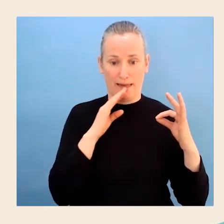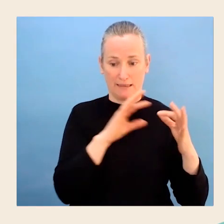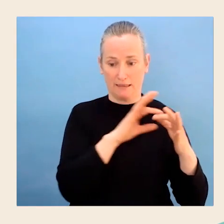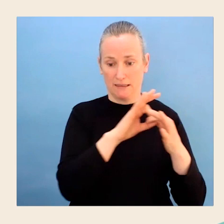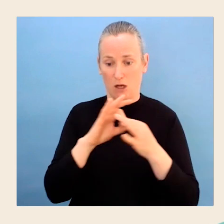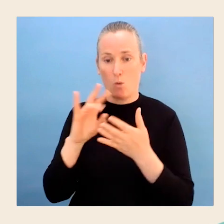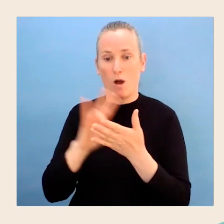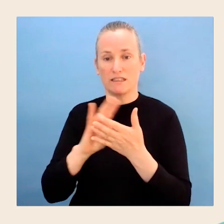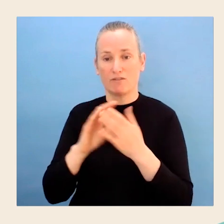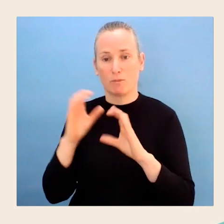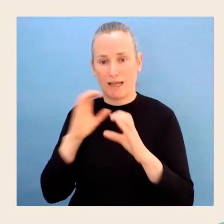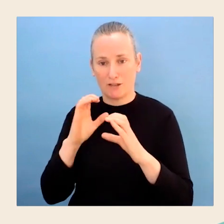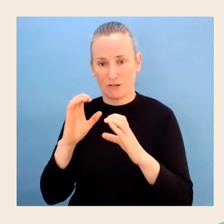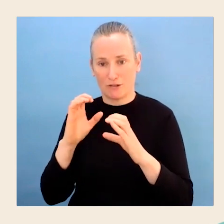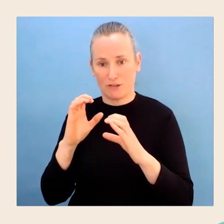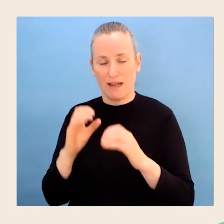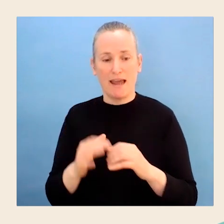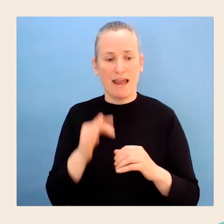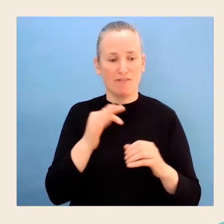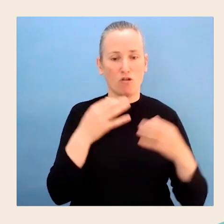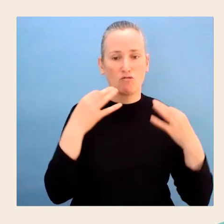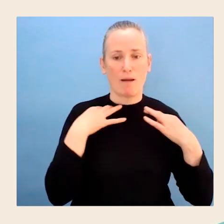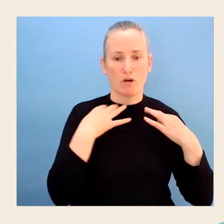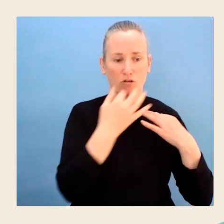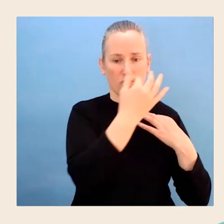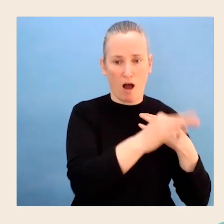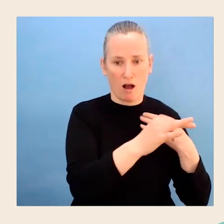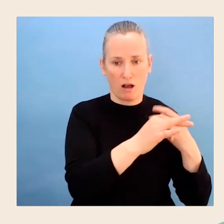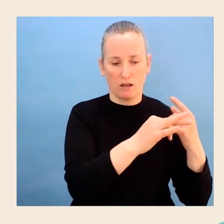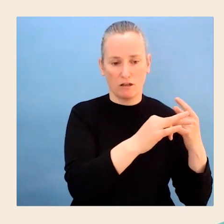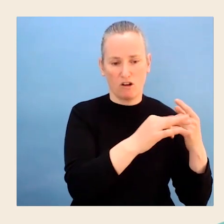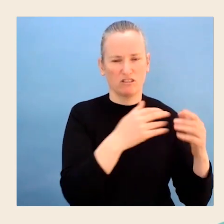somehow the thought is not worth focusing on.